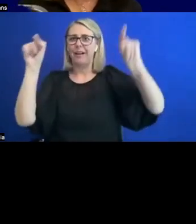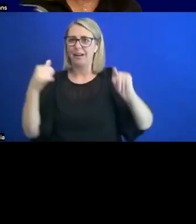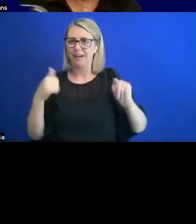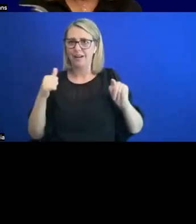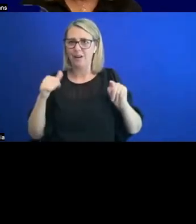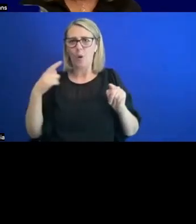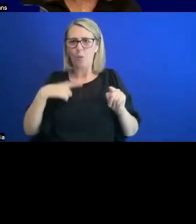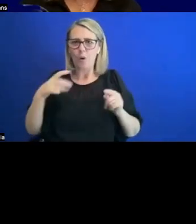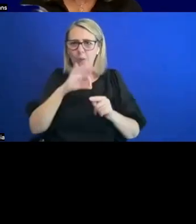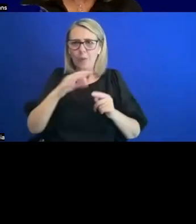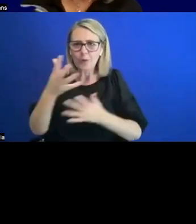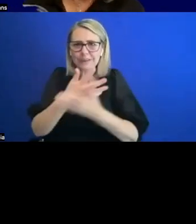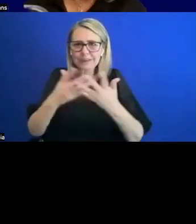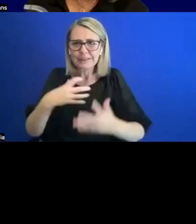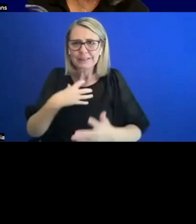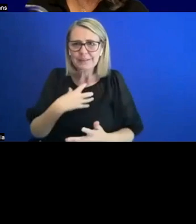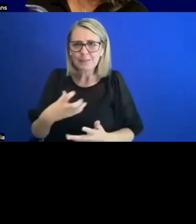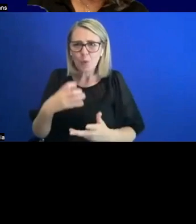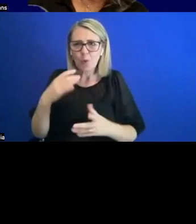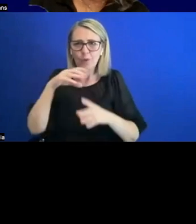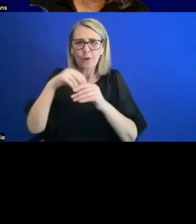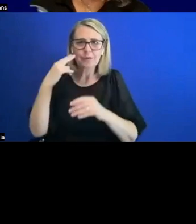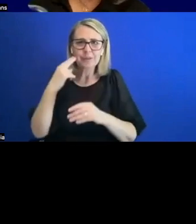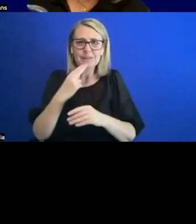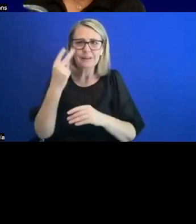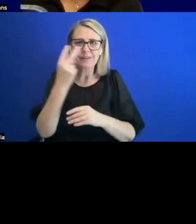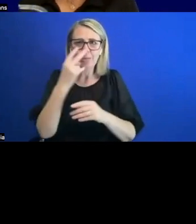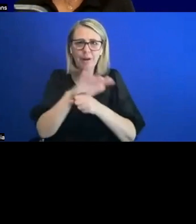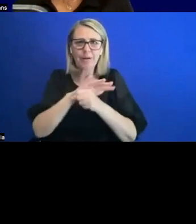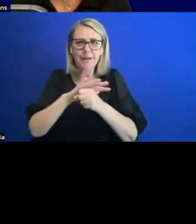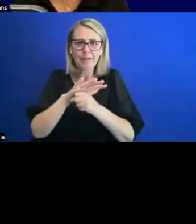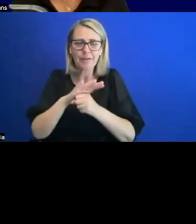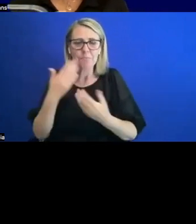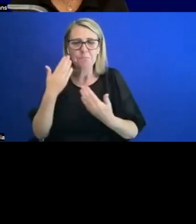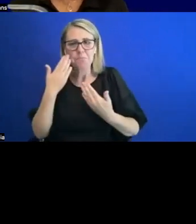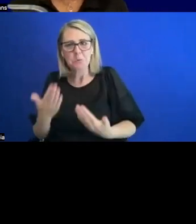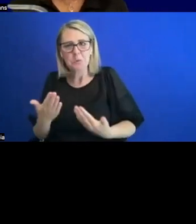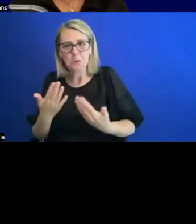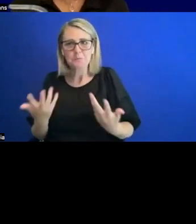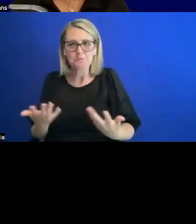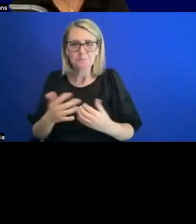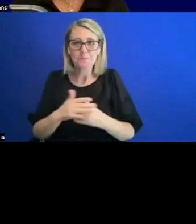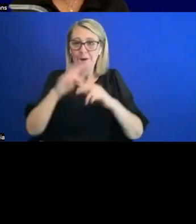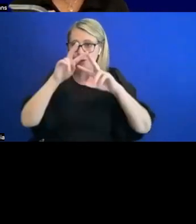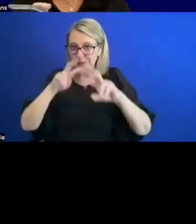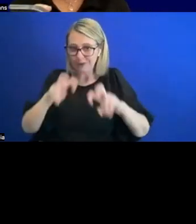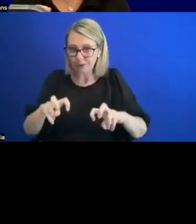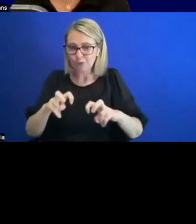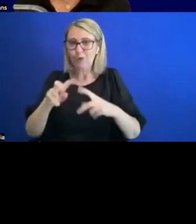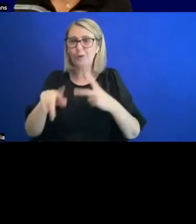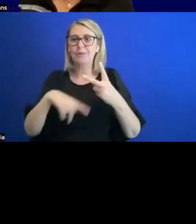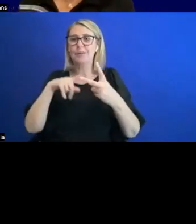this more within the deafblind field? I'm not sure. As I said, the research and the clinical